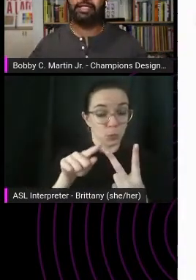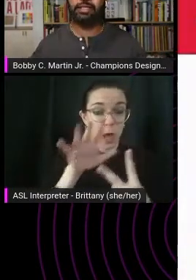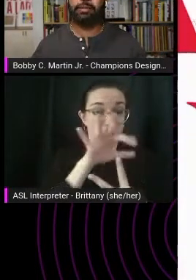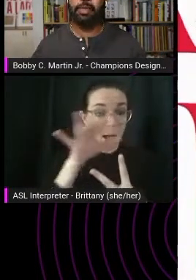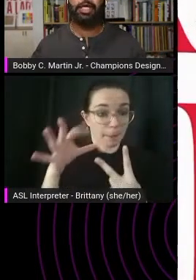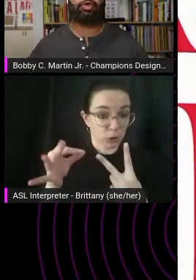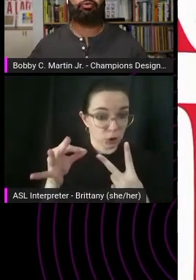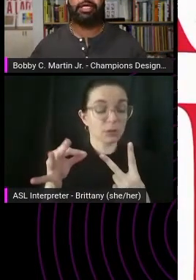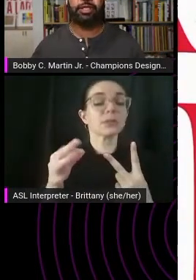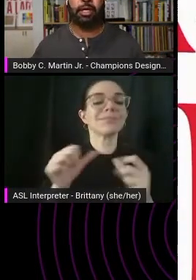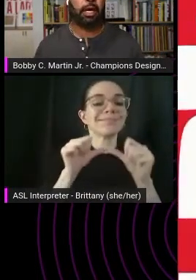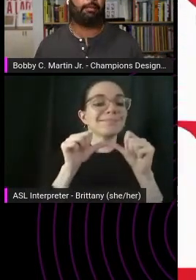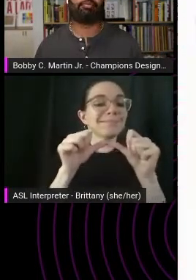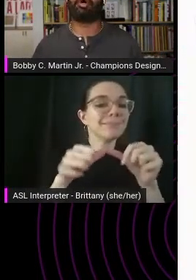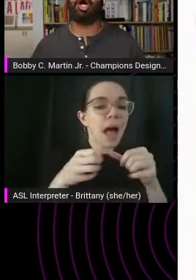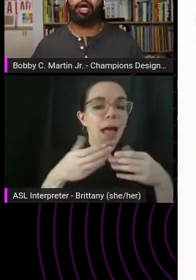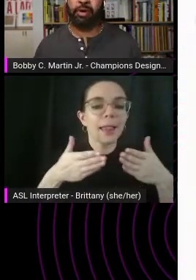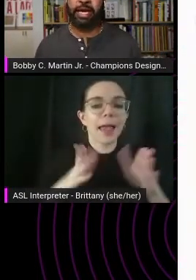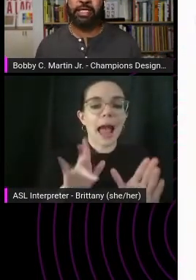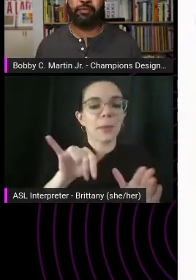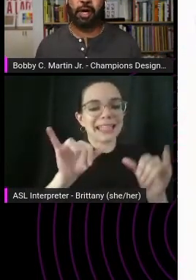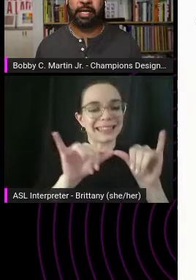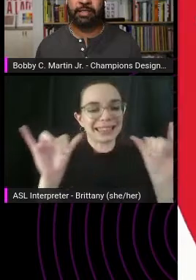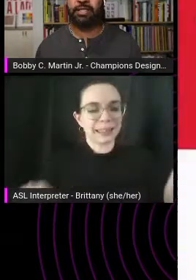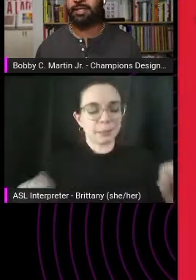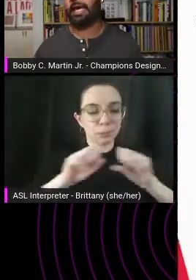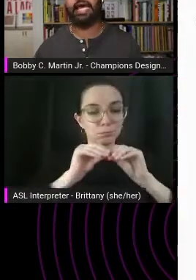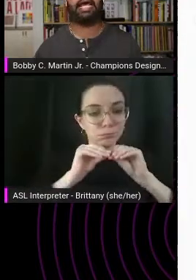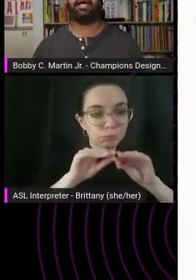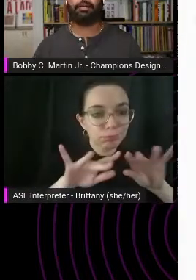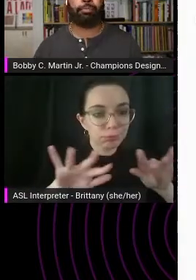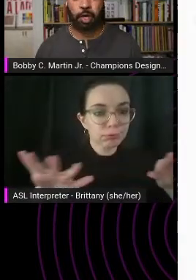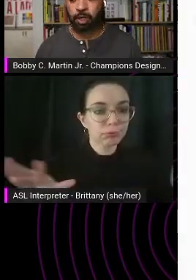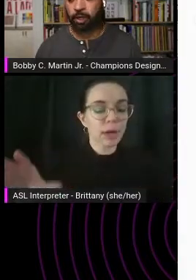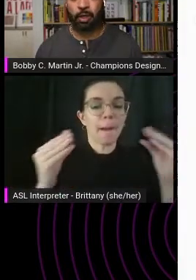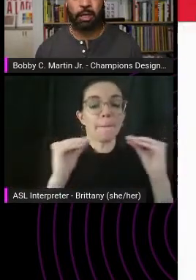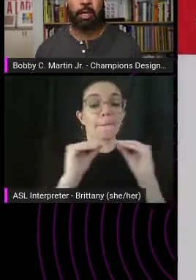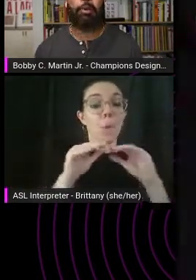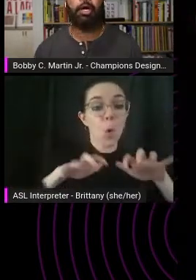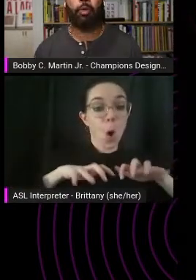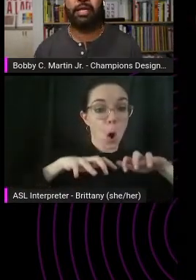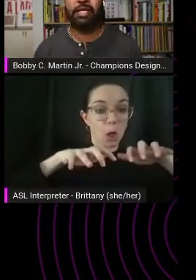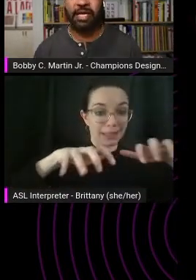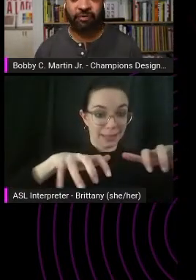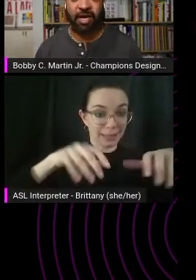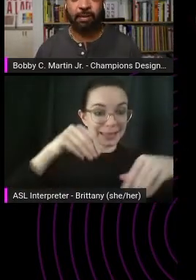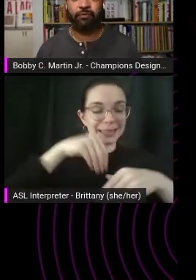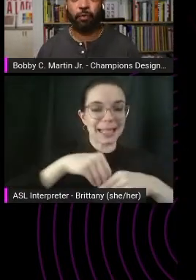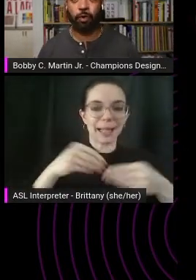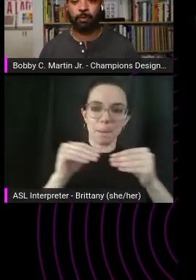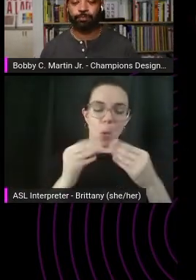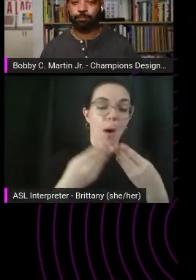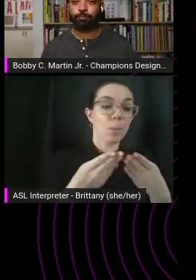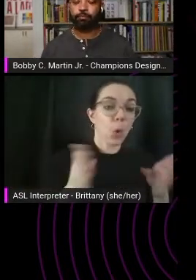system to reach a broader range of audiences in a broader, a broader way than they ever have before.